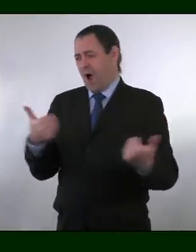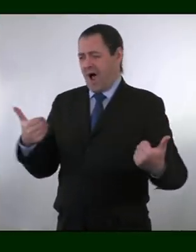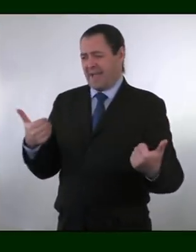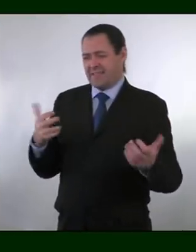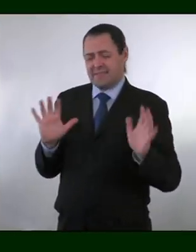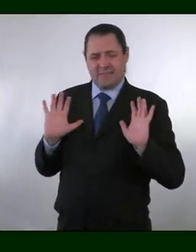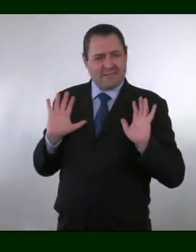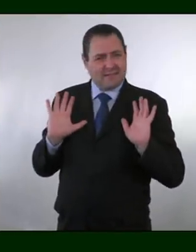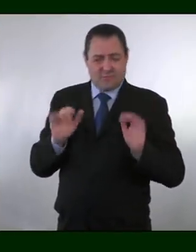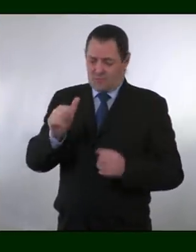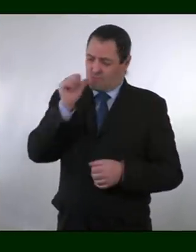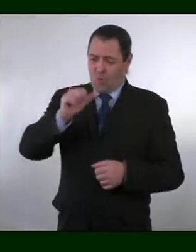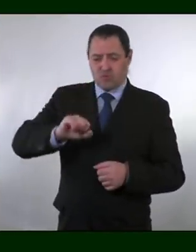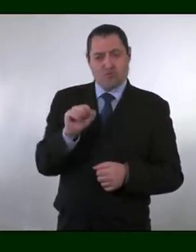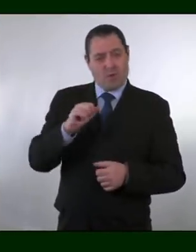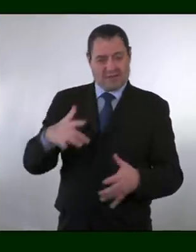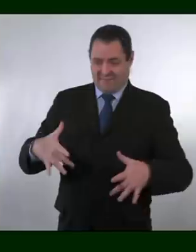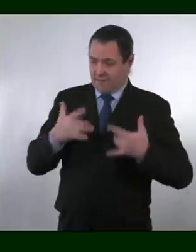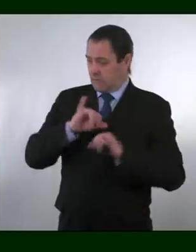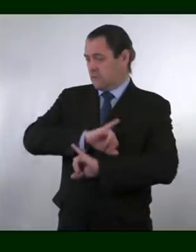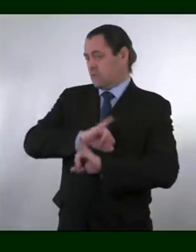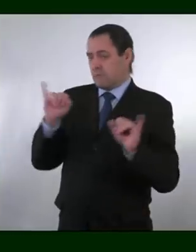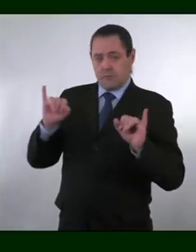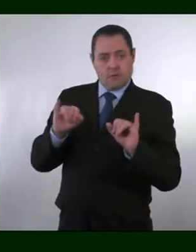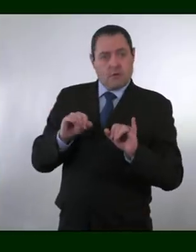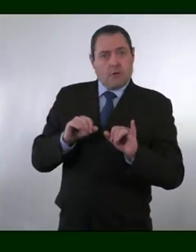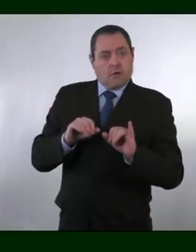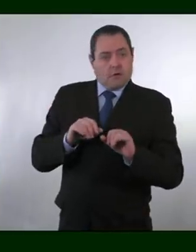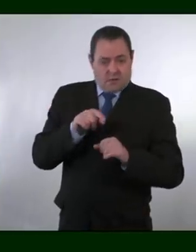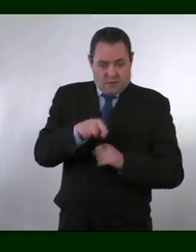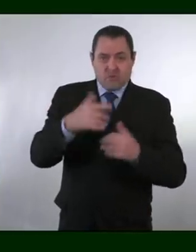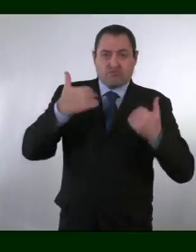when Scotland faces the biggest threat to devolution with the Tory power grab Bill.